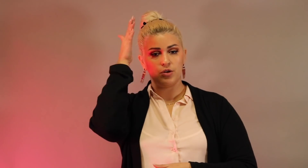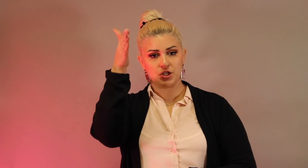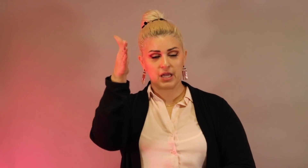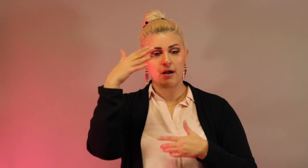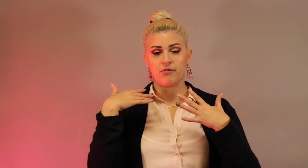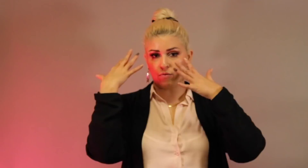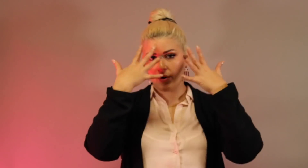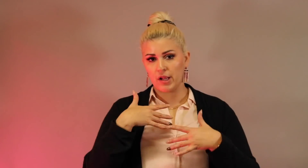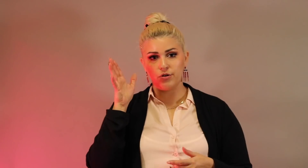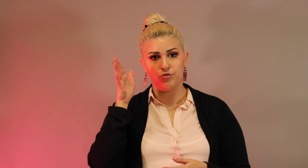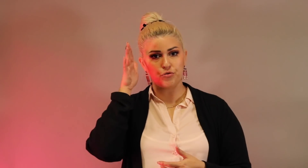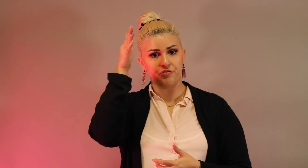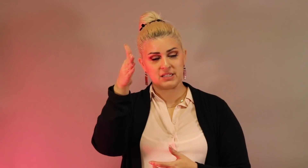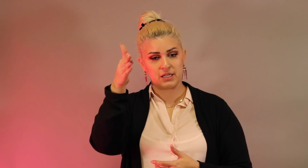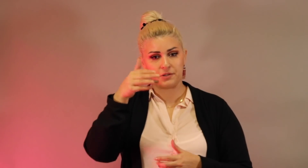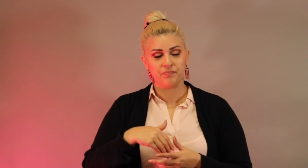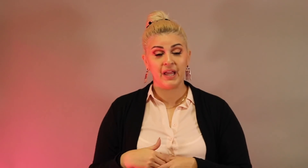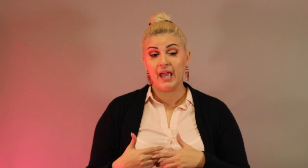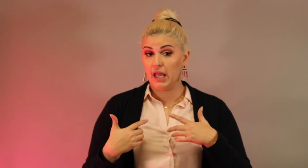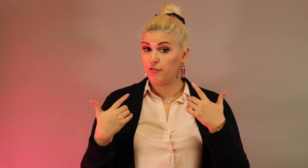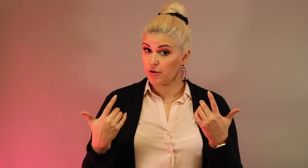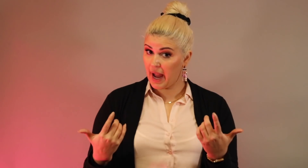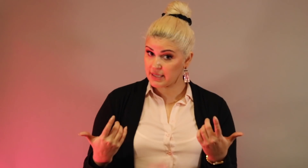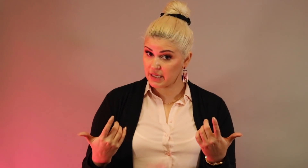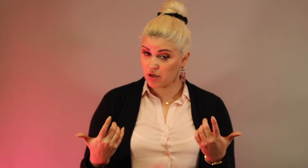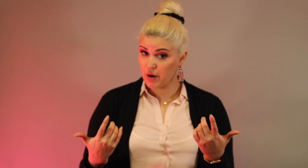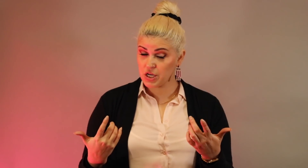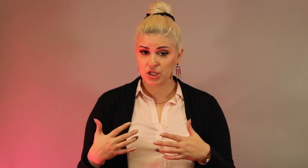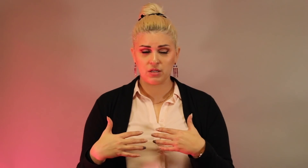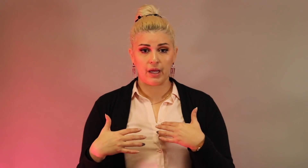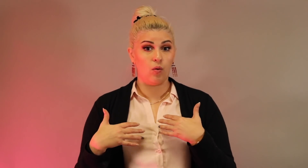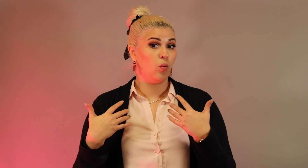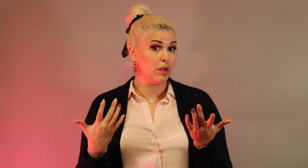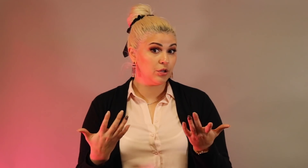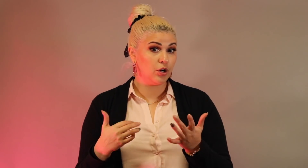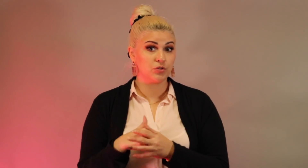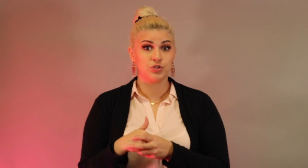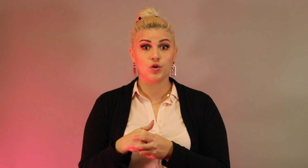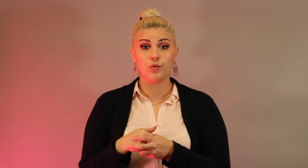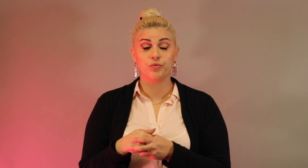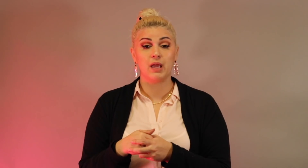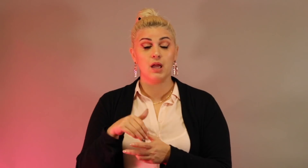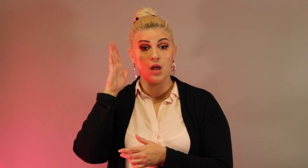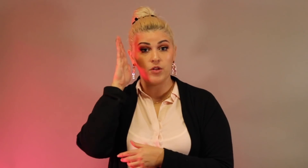you just have a regular neutral face here. If you're asking a question like, will you go to the store with me?